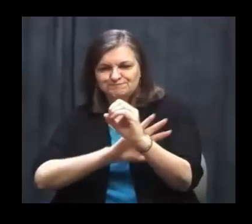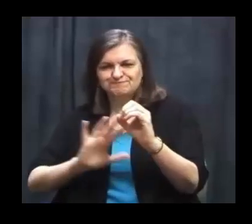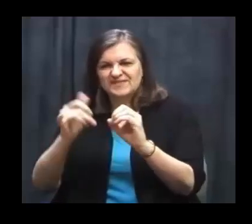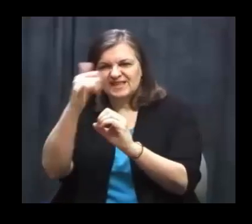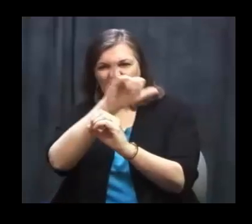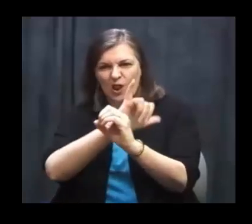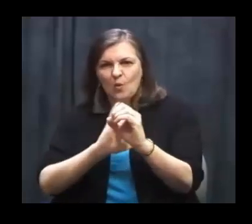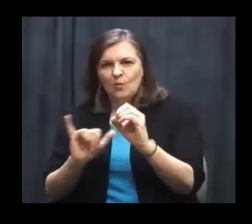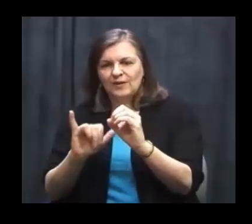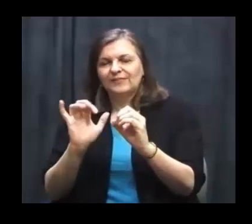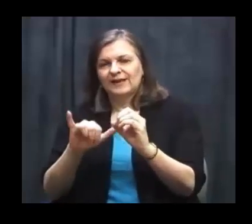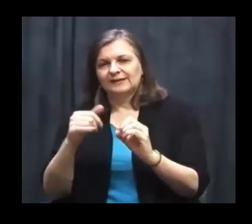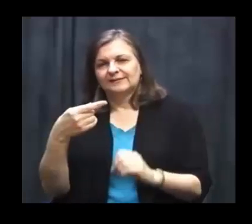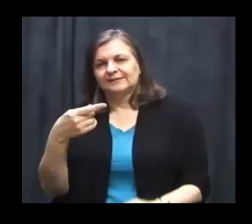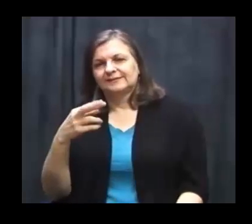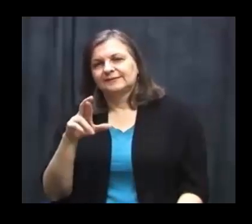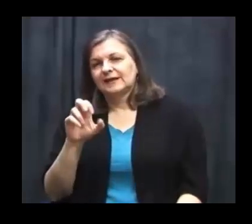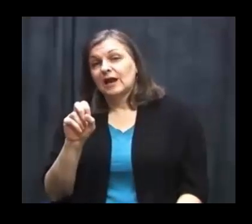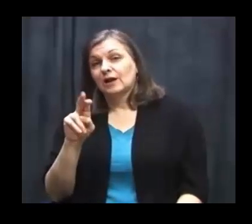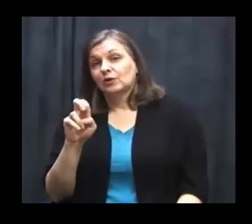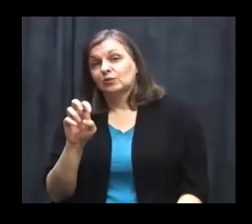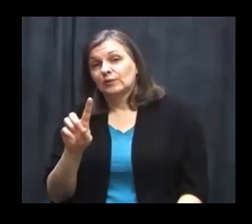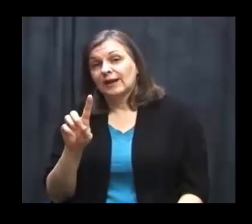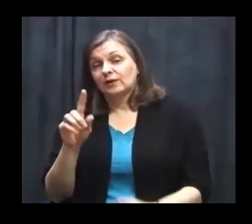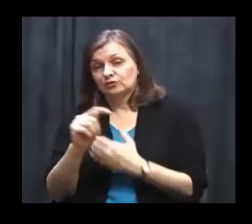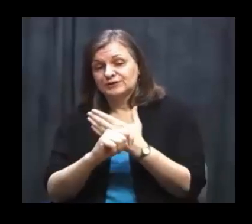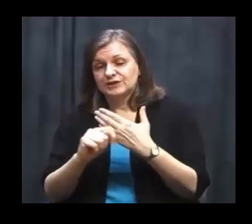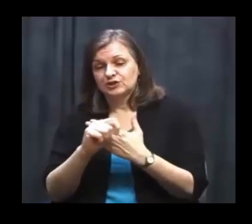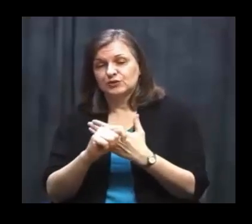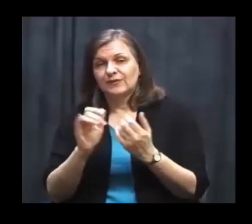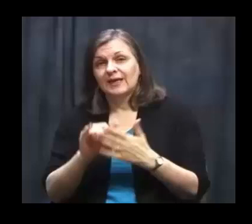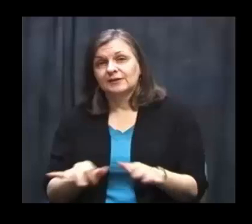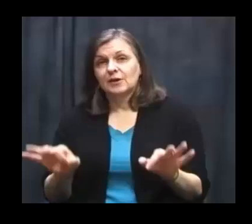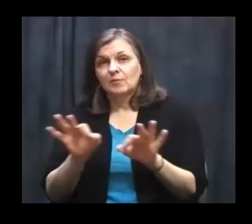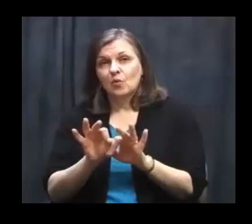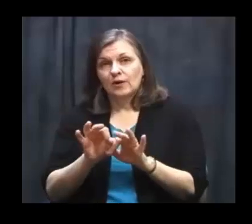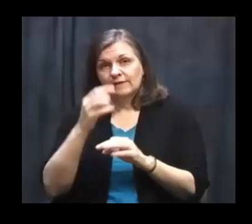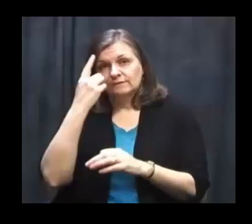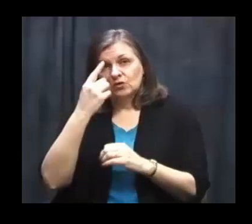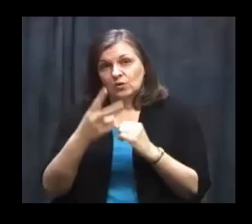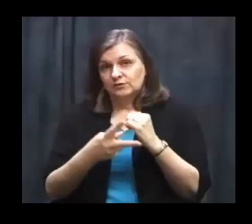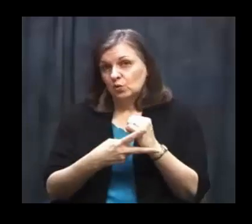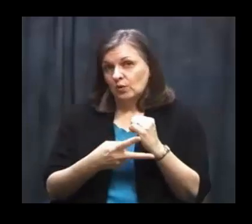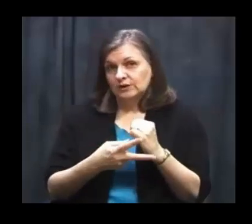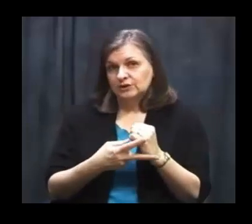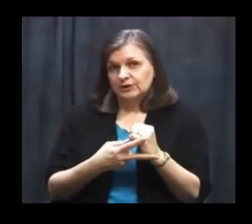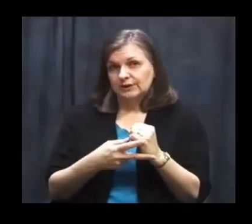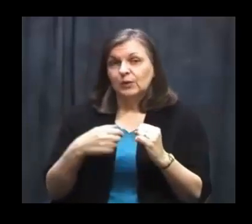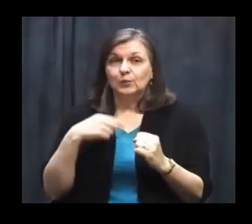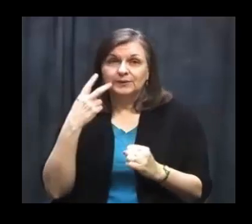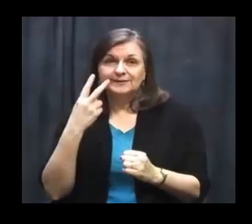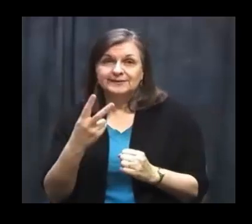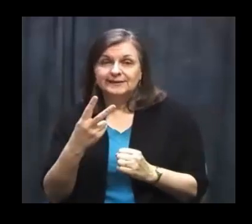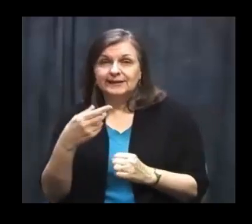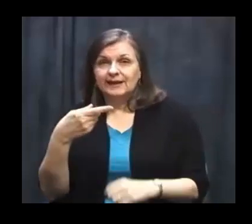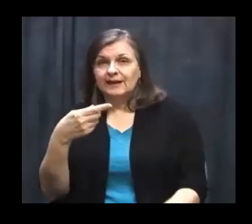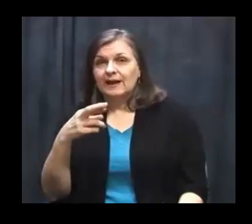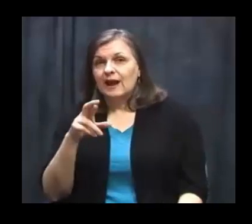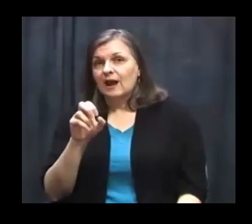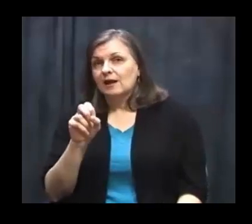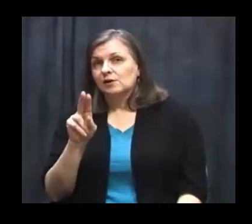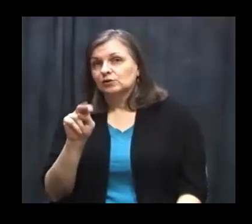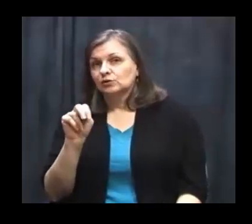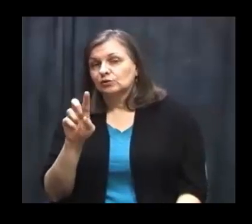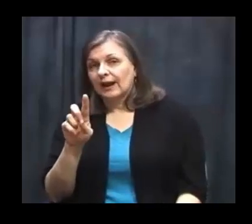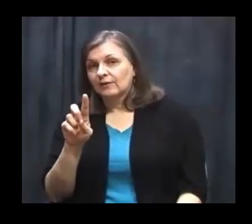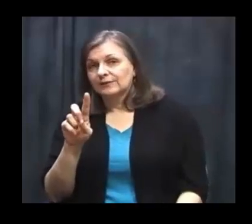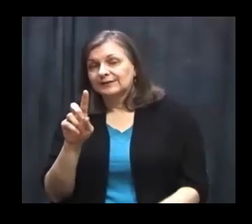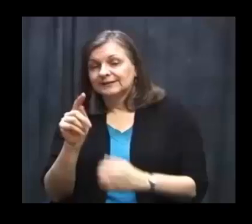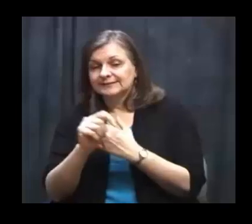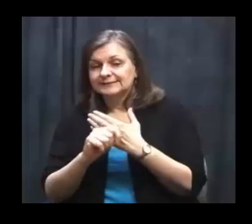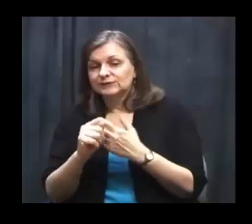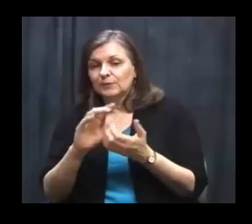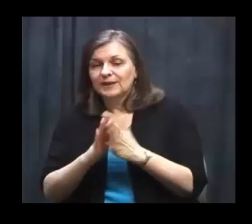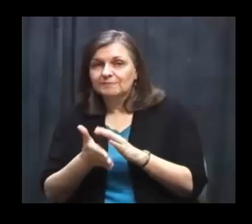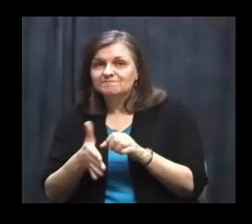is all this yellow -- those are ground tissue fillings this is going to be important for storage will see a lot of that ground tissue